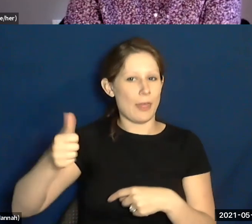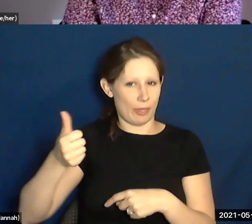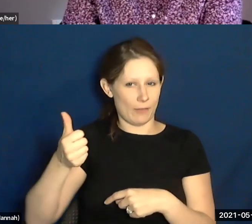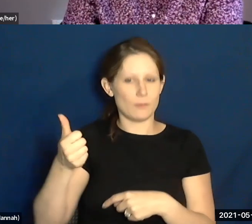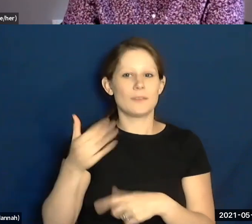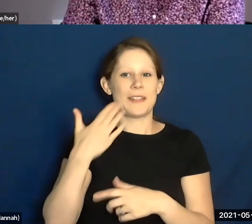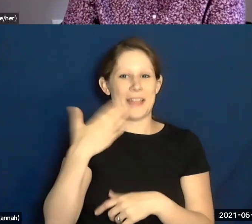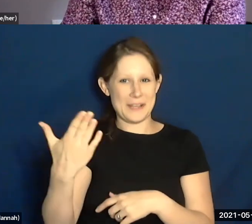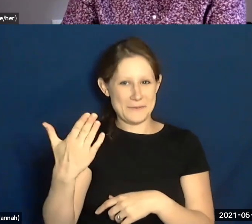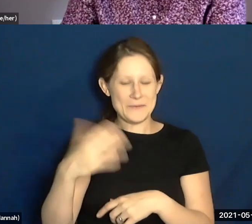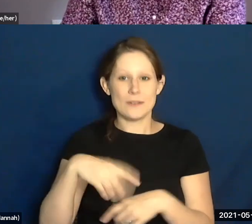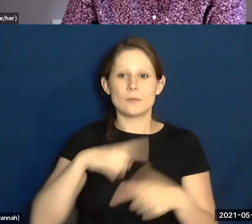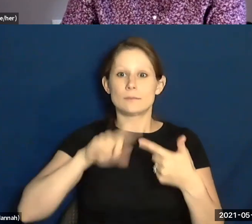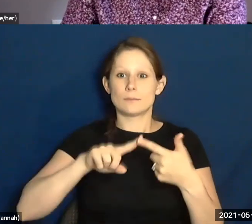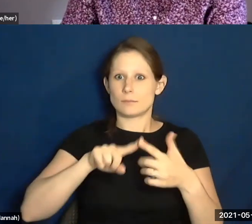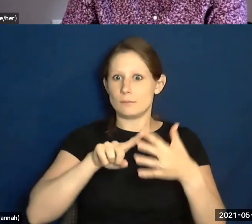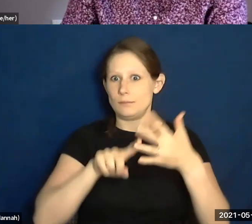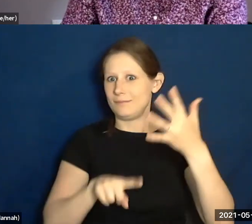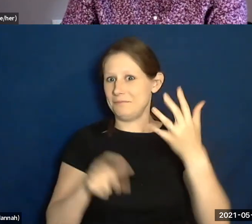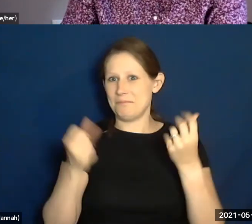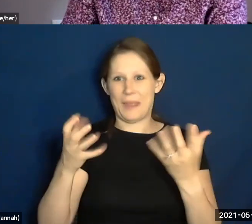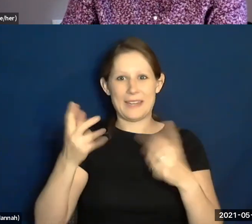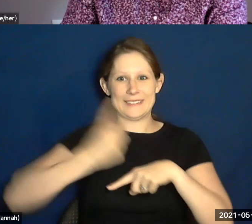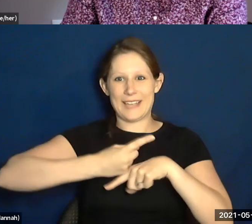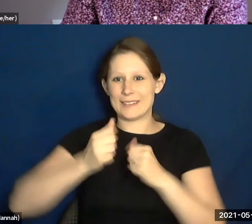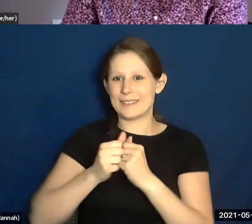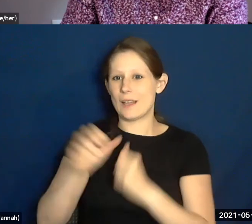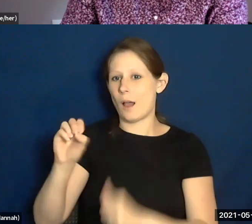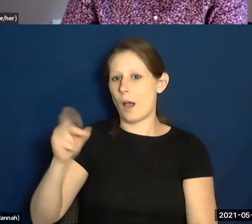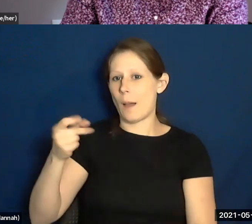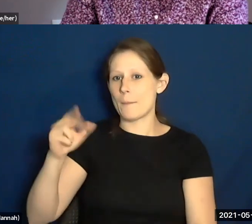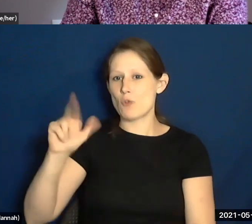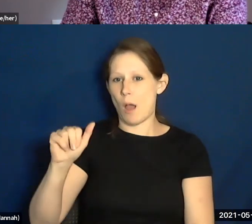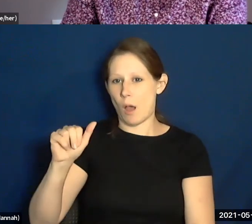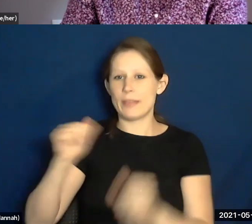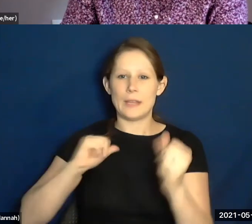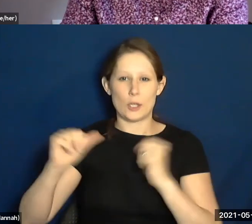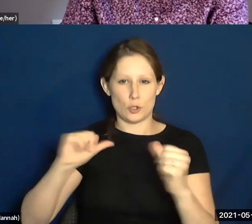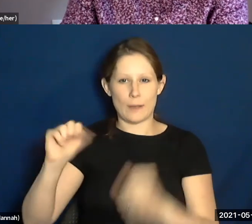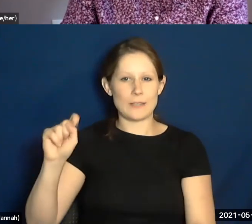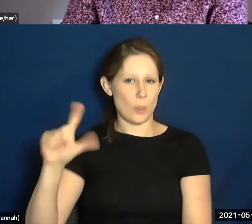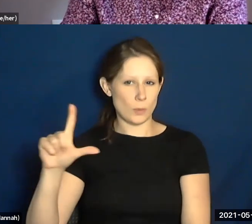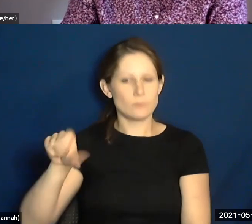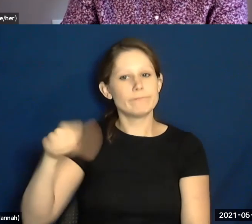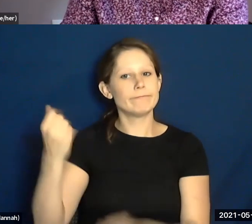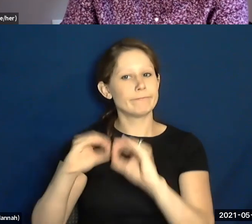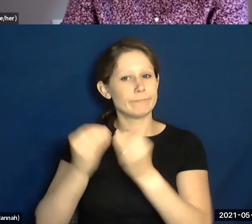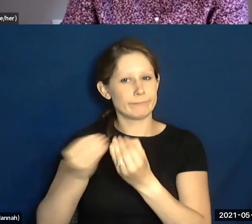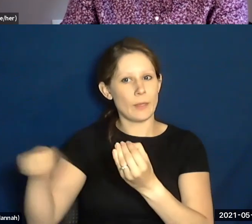also, a ton of dates with opera theater, St. Louis, another organization that moved outdoors,